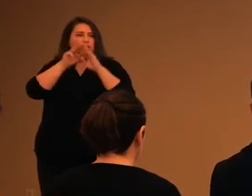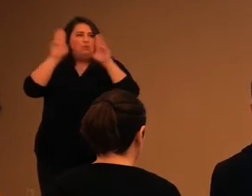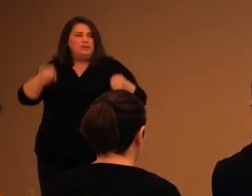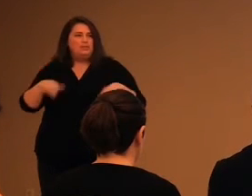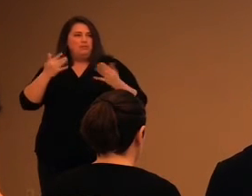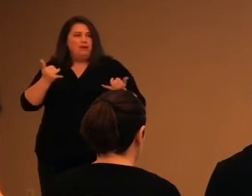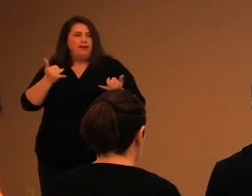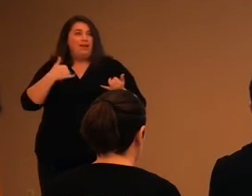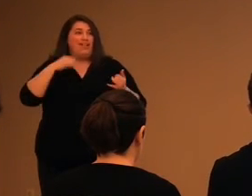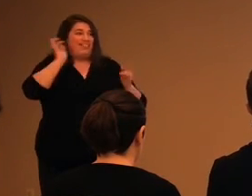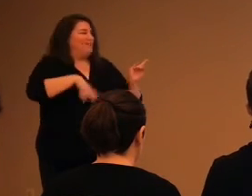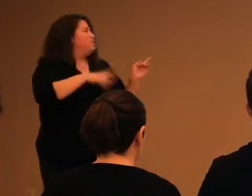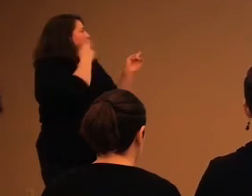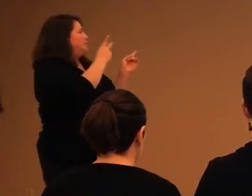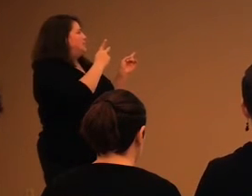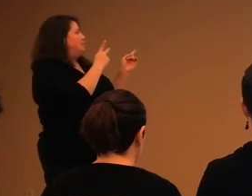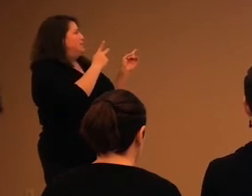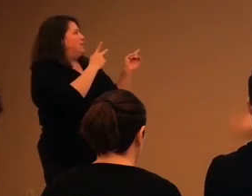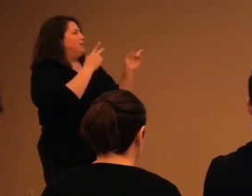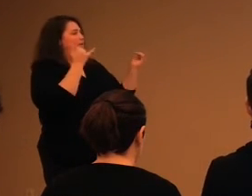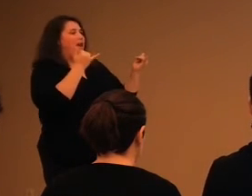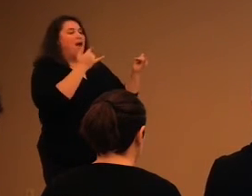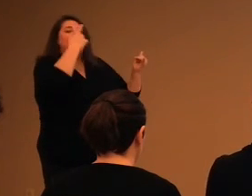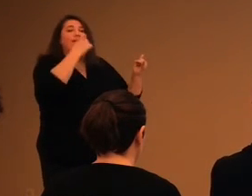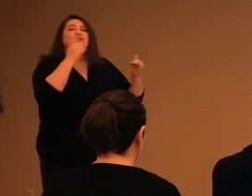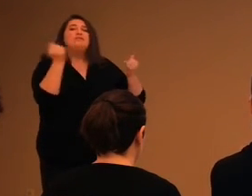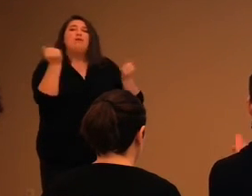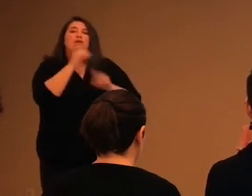Above-ground because all the exhibit galleries are being constructed underground